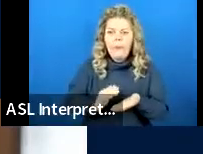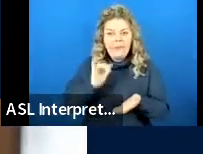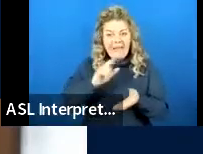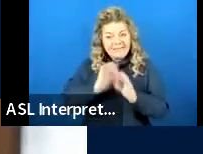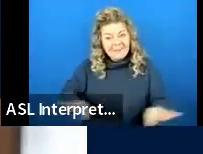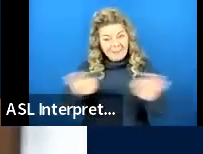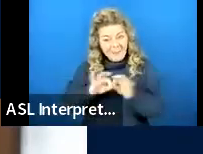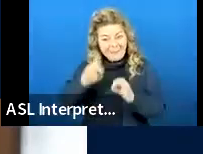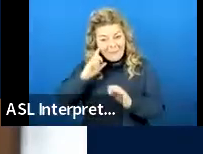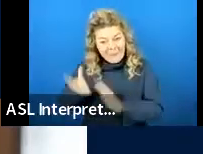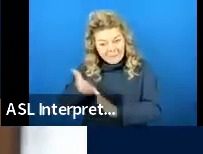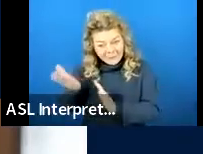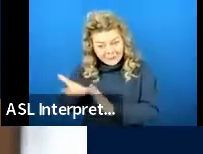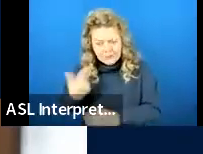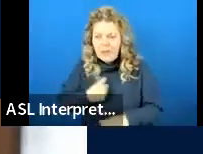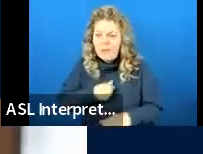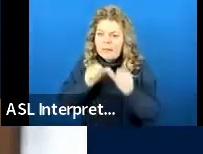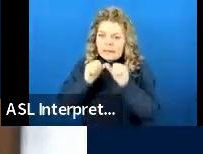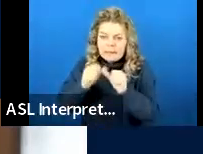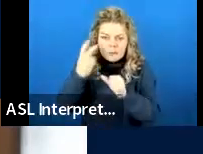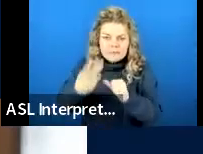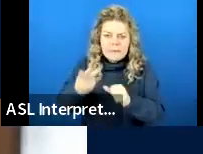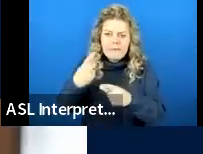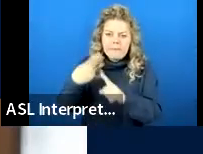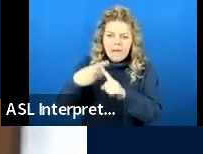and we continue to see positive impact on a daily basis.